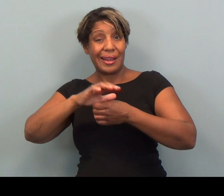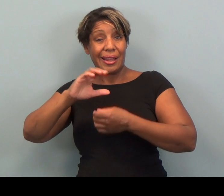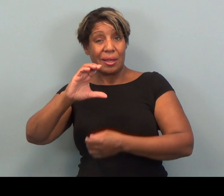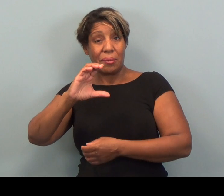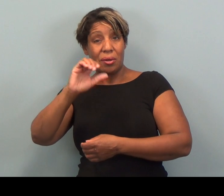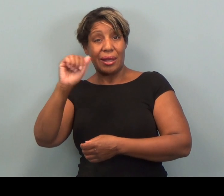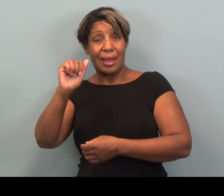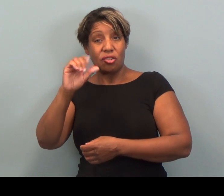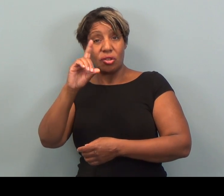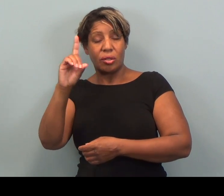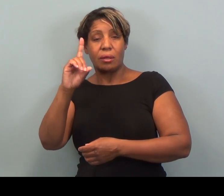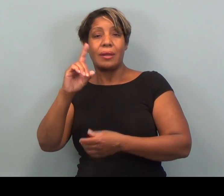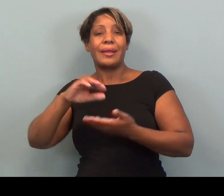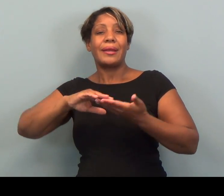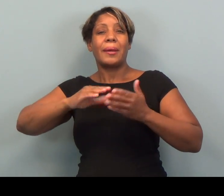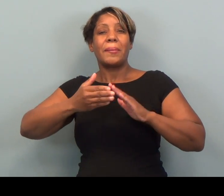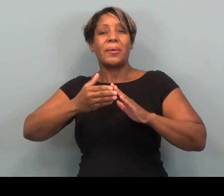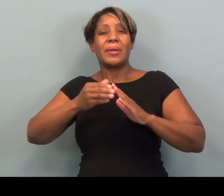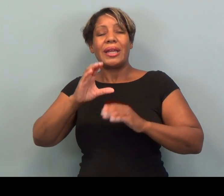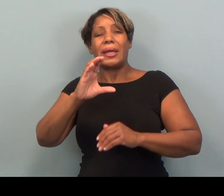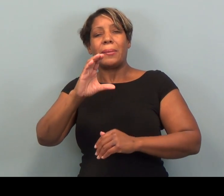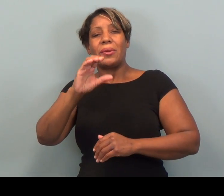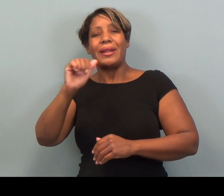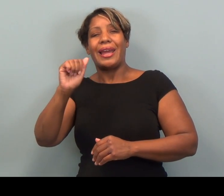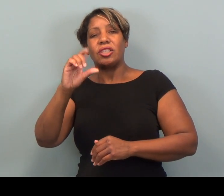is that it's a Community Action Duluth program